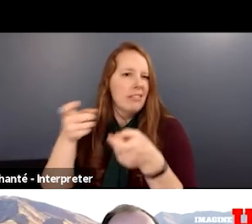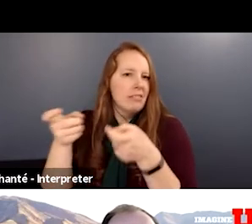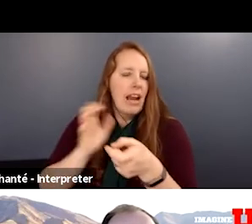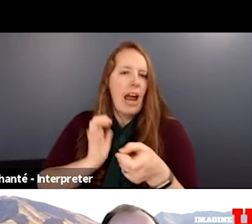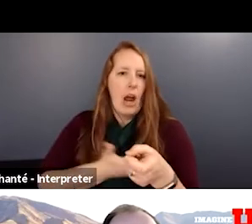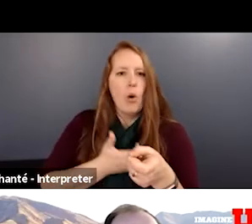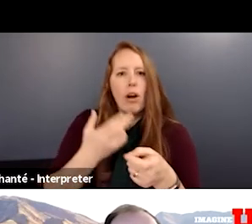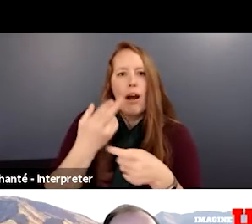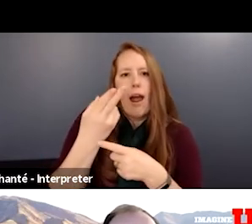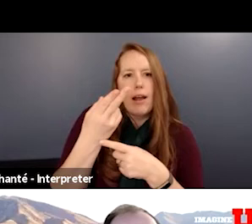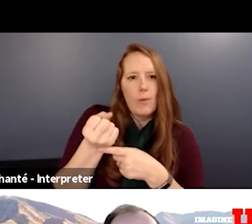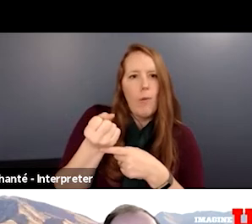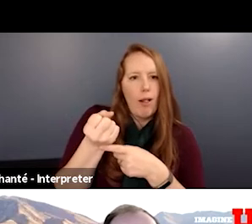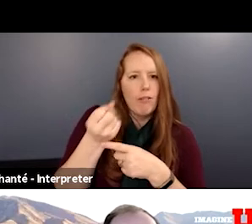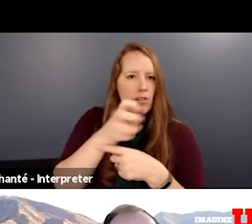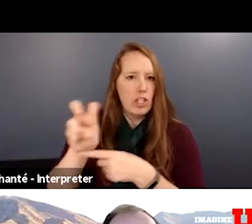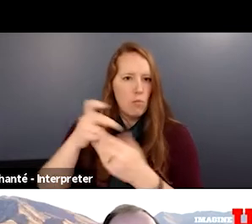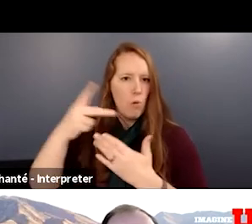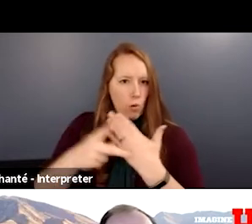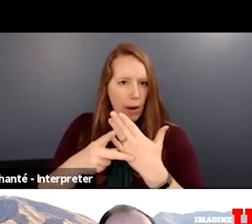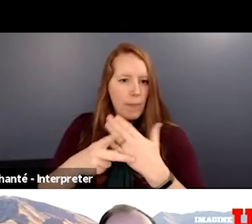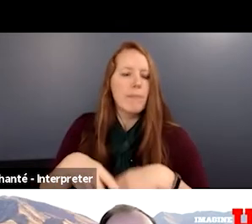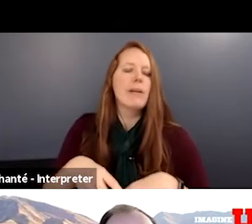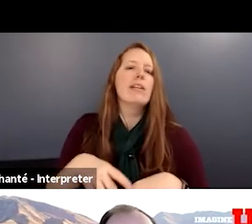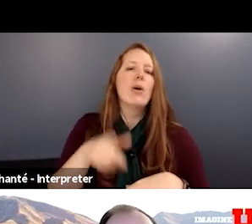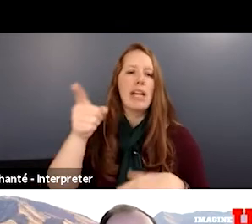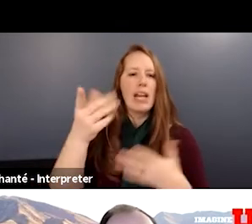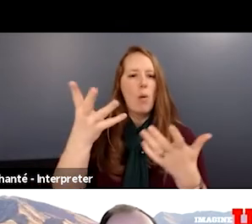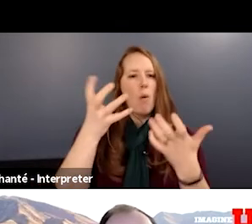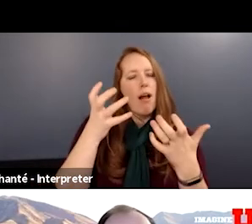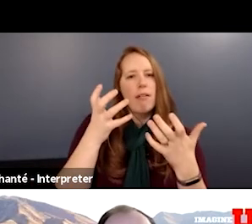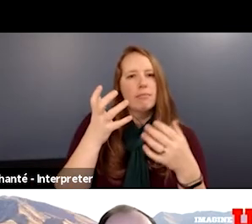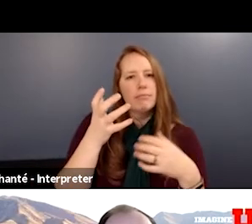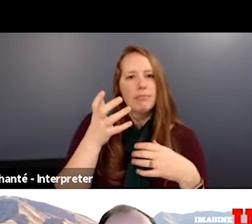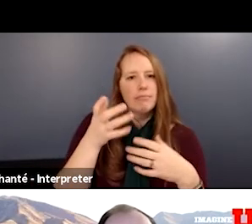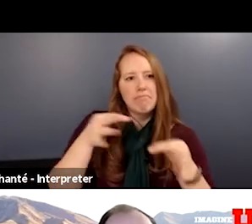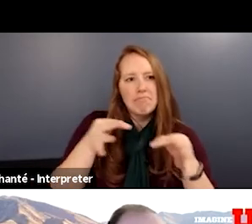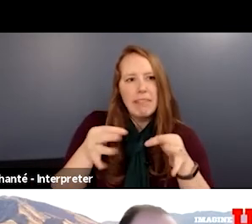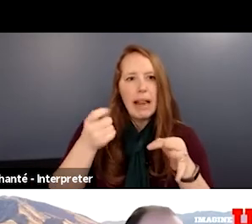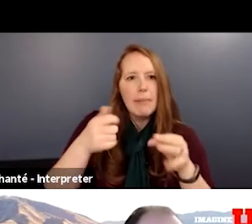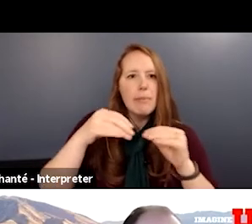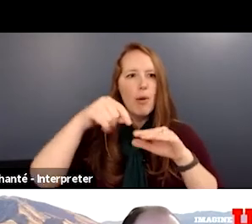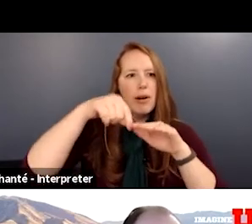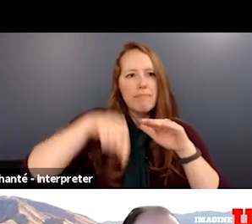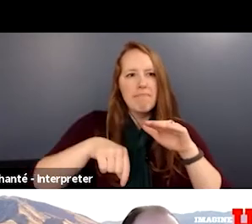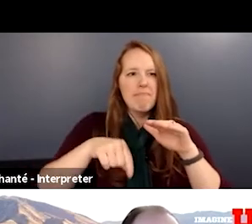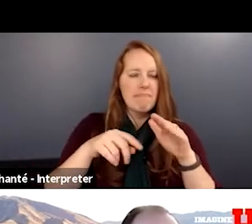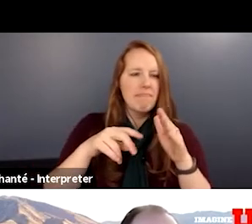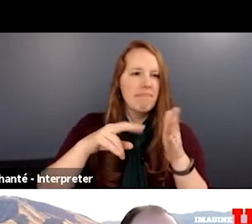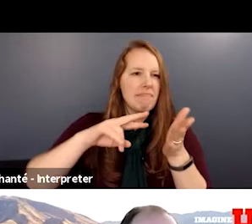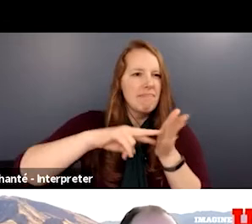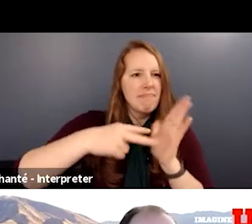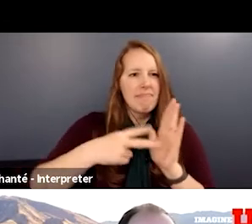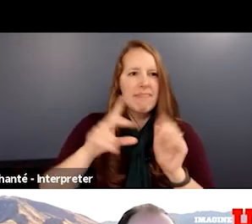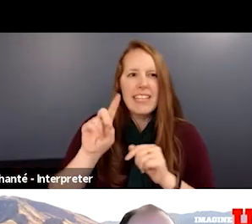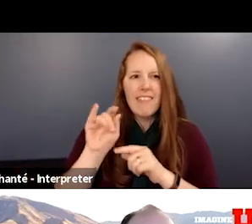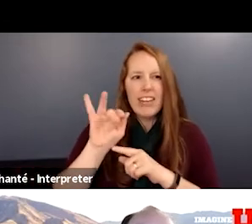He's just going to share a little bit more in-depth definition about intersectionality.